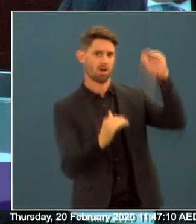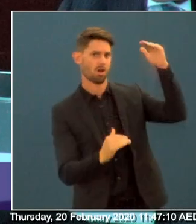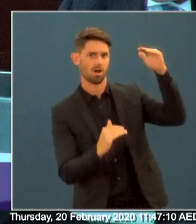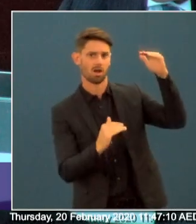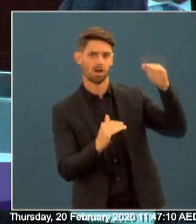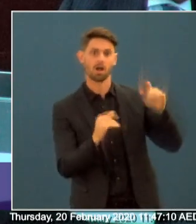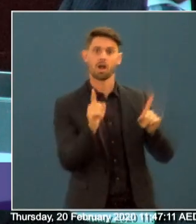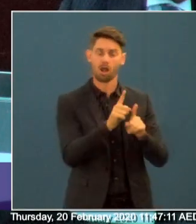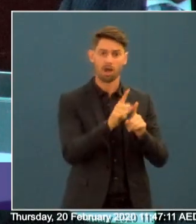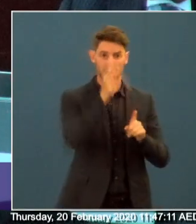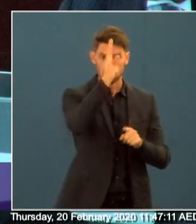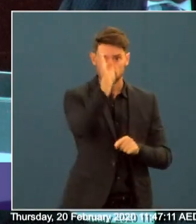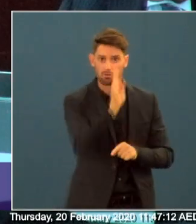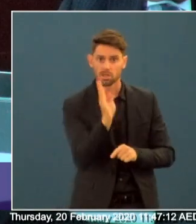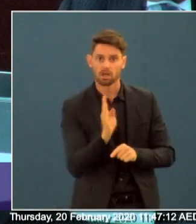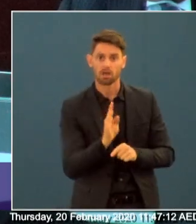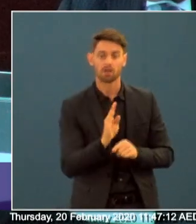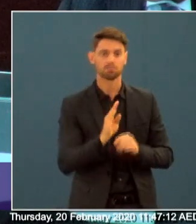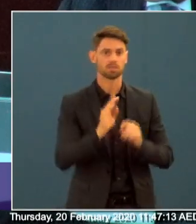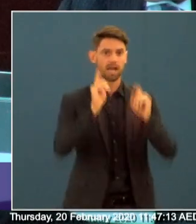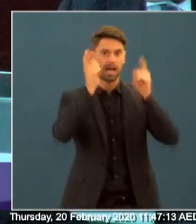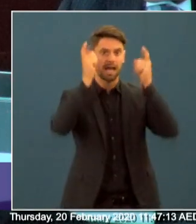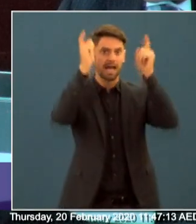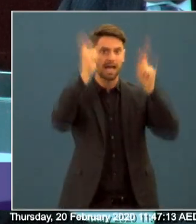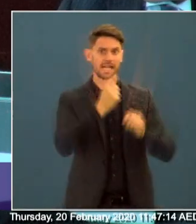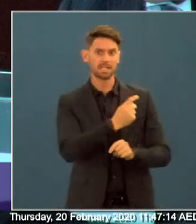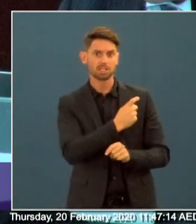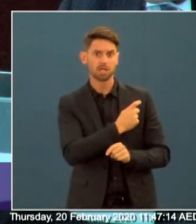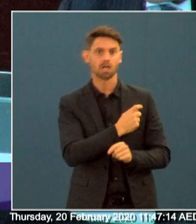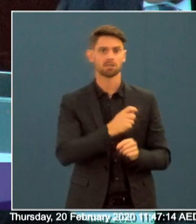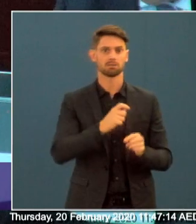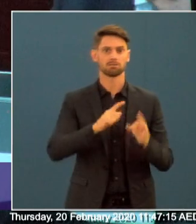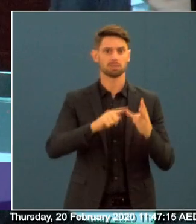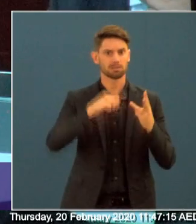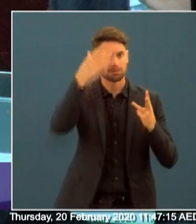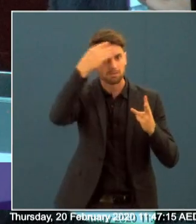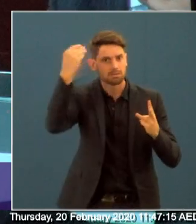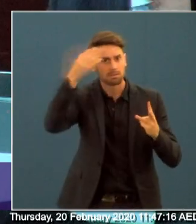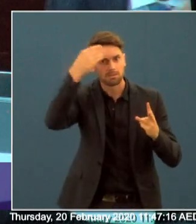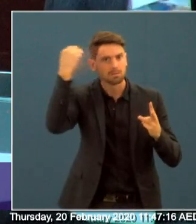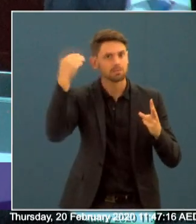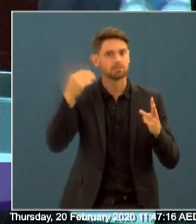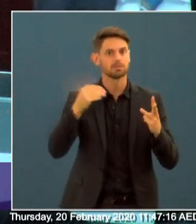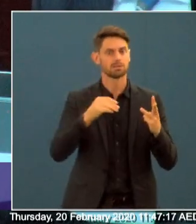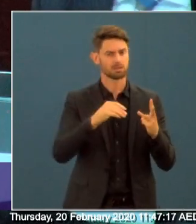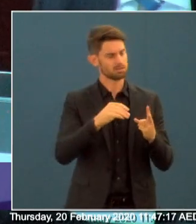such as schizophrenia, affective and anxiety disorder, dementia, that the prevalence in people with intellectual disability